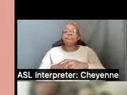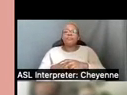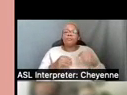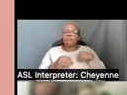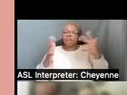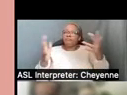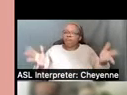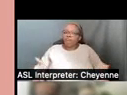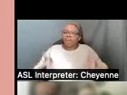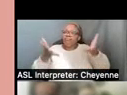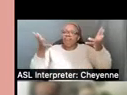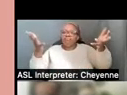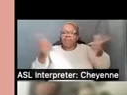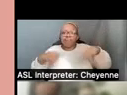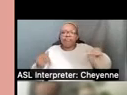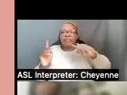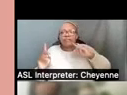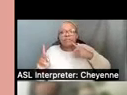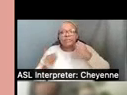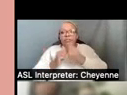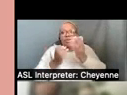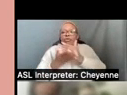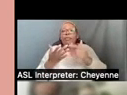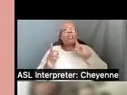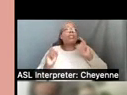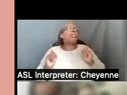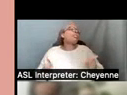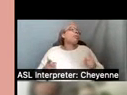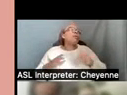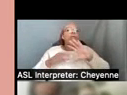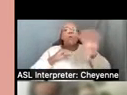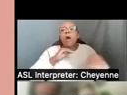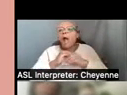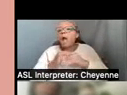Not as just kind of an add-on or something that is just numbers that add up, whatever.